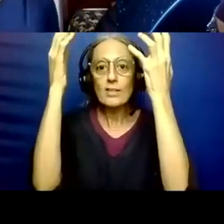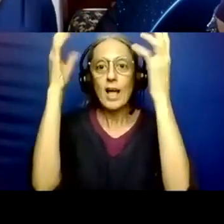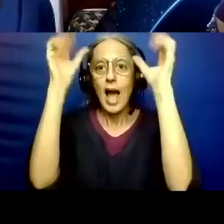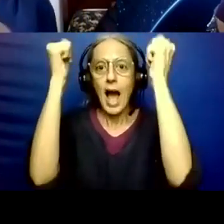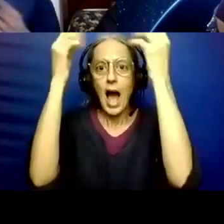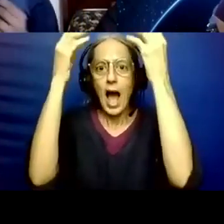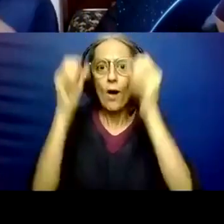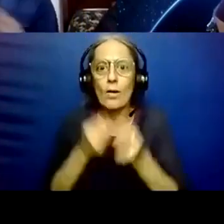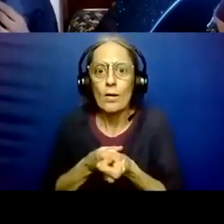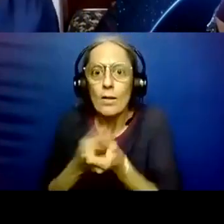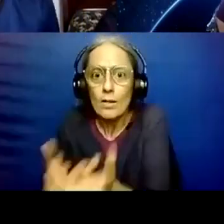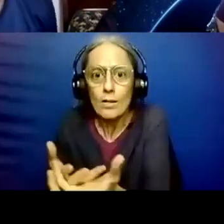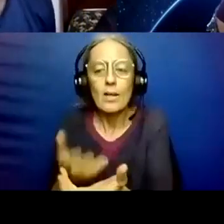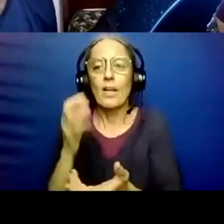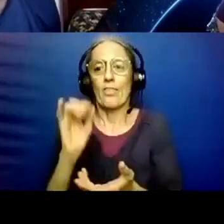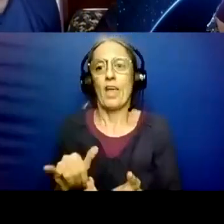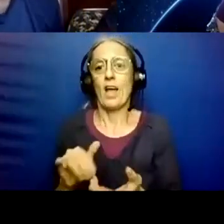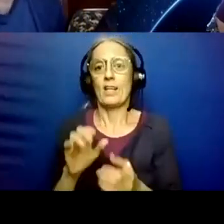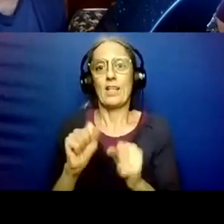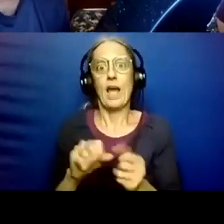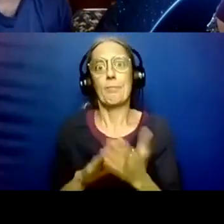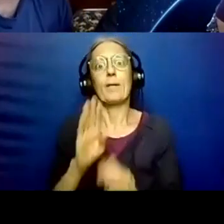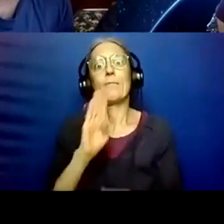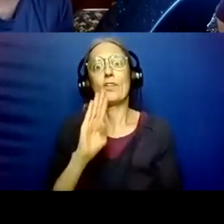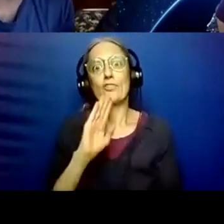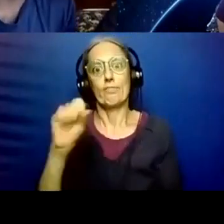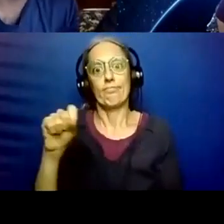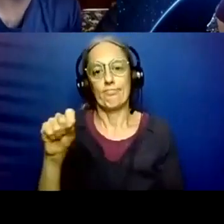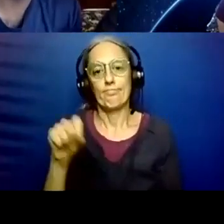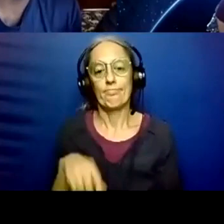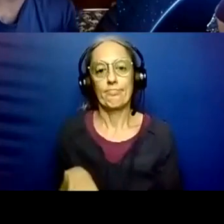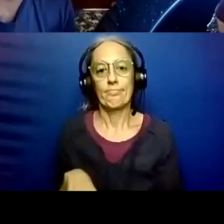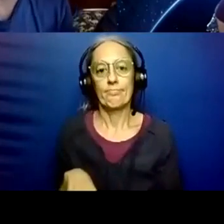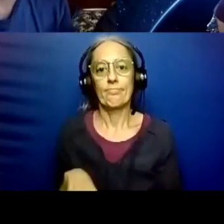So Bob and Hari-- but one of my other comments would